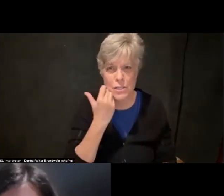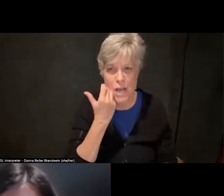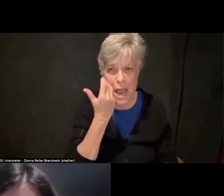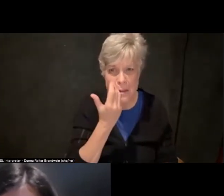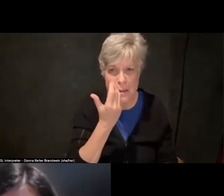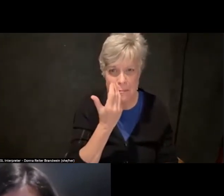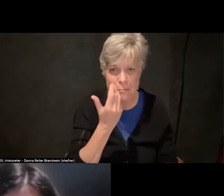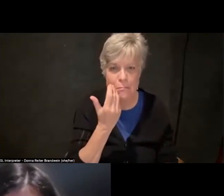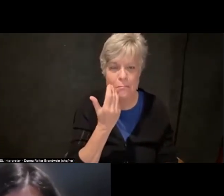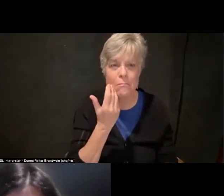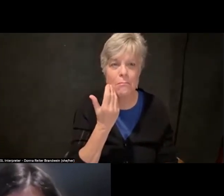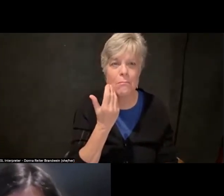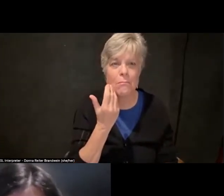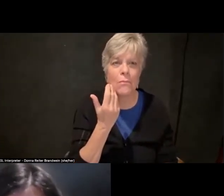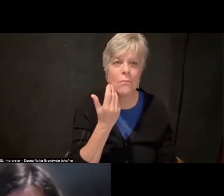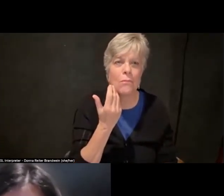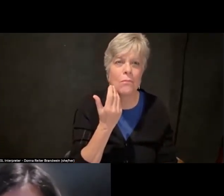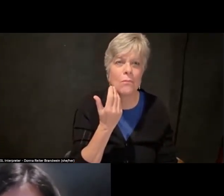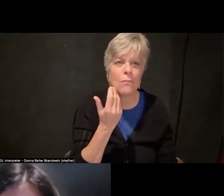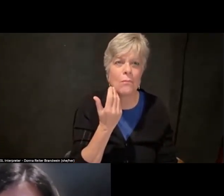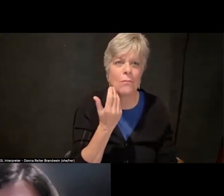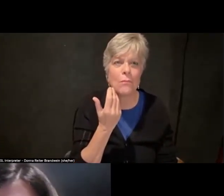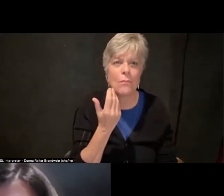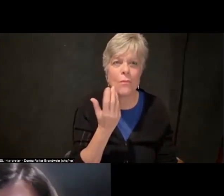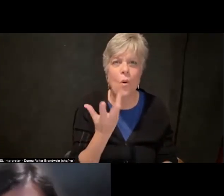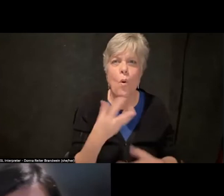or internalized depression basically.